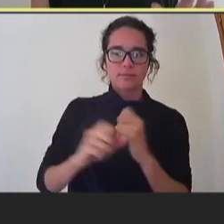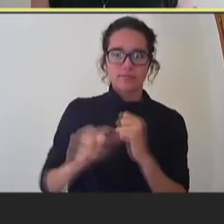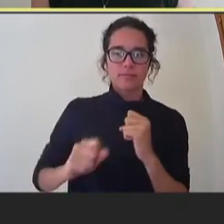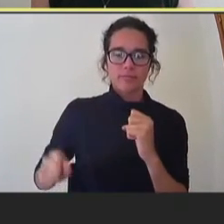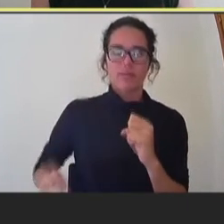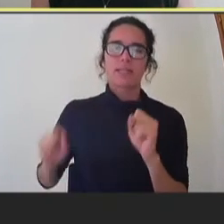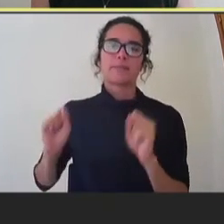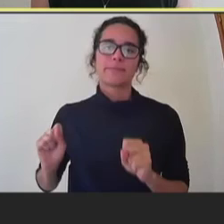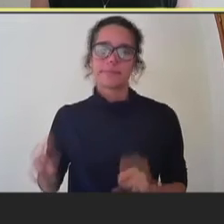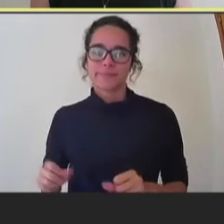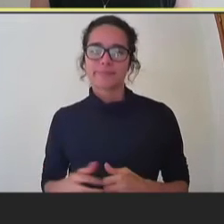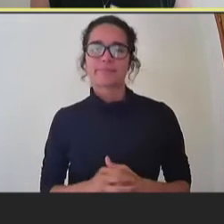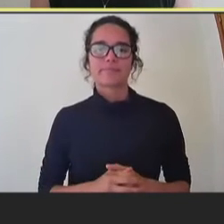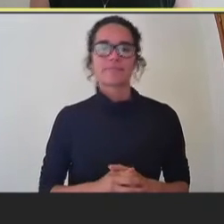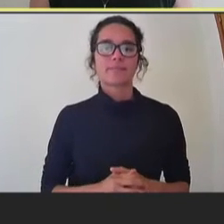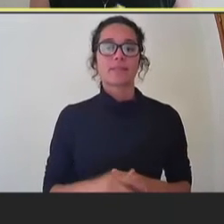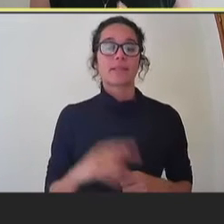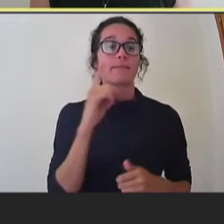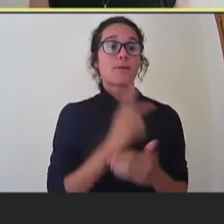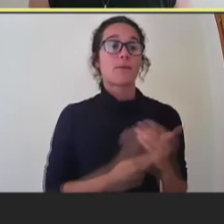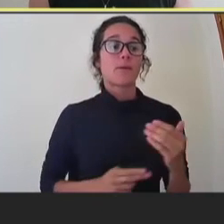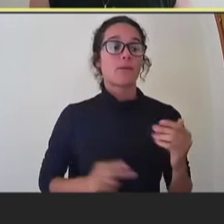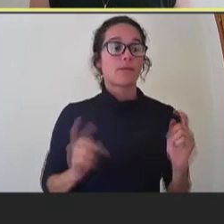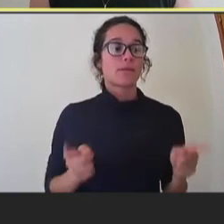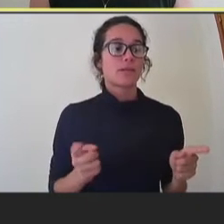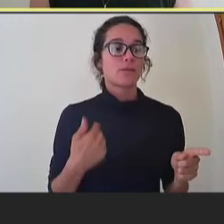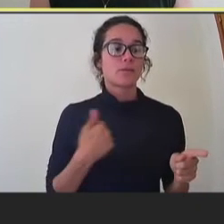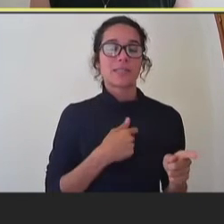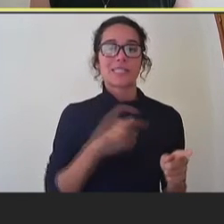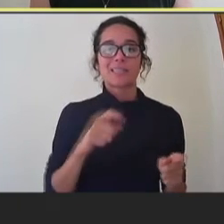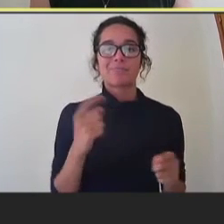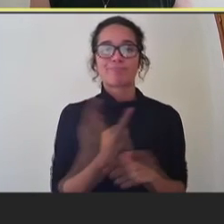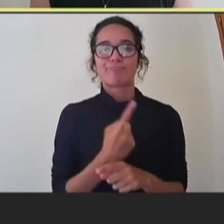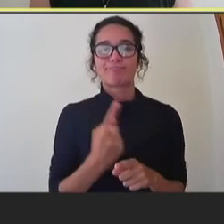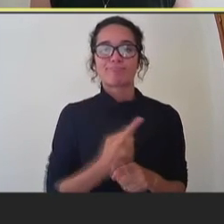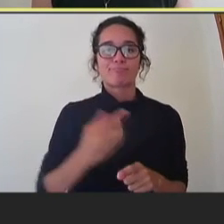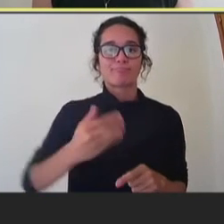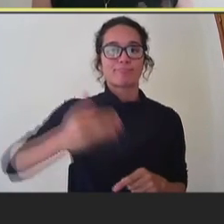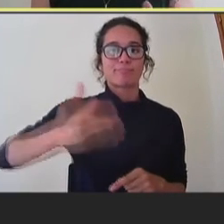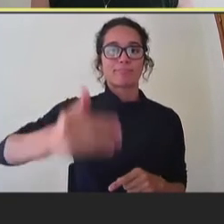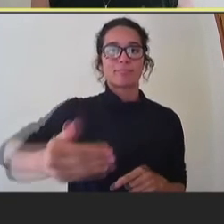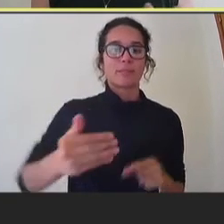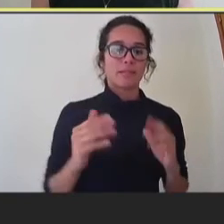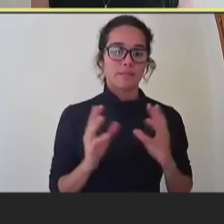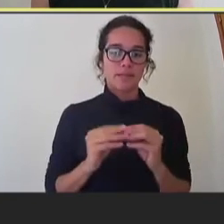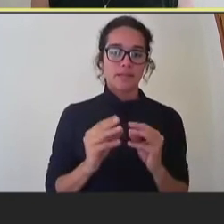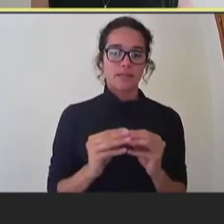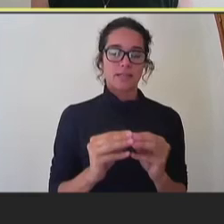both of these, we need regular discussions and meetings with our partner governments